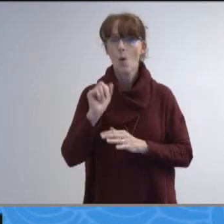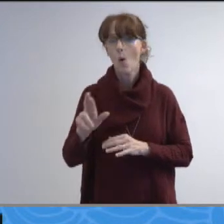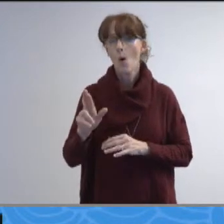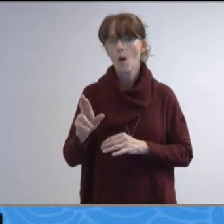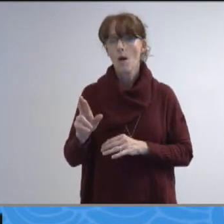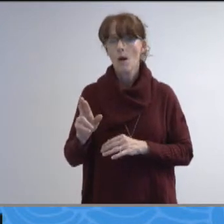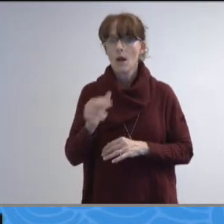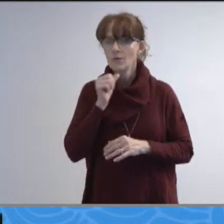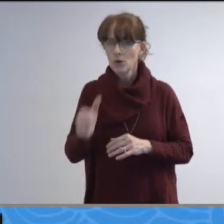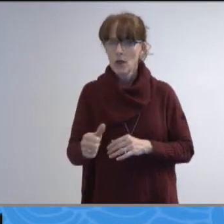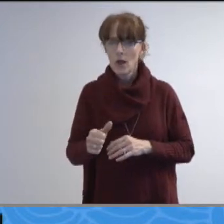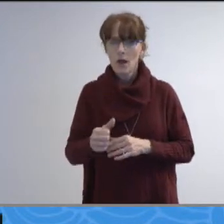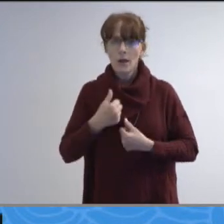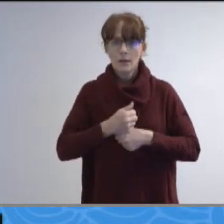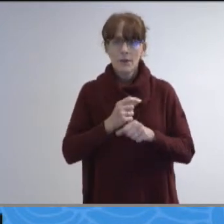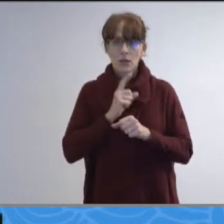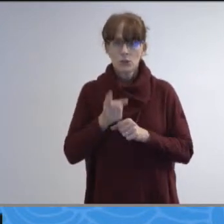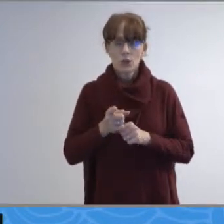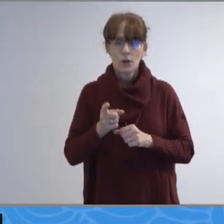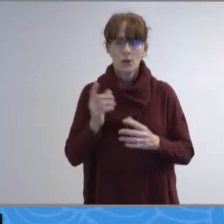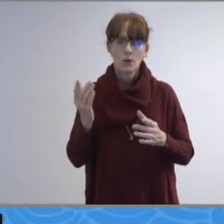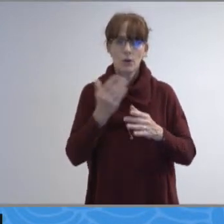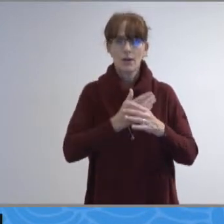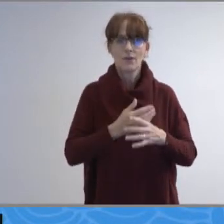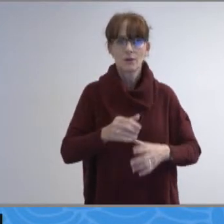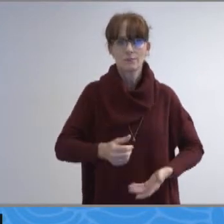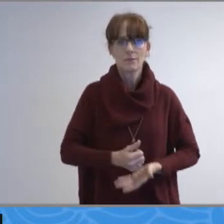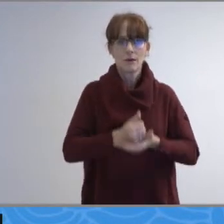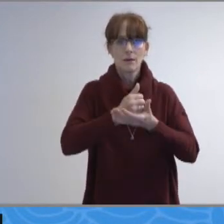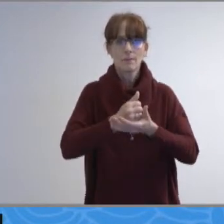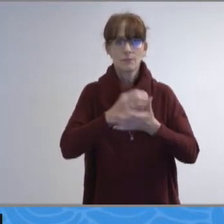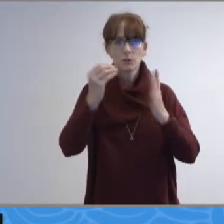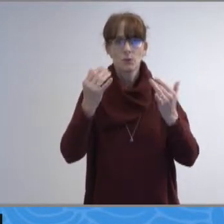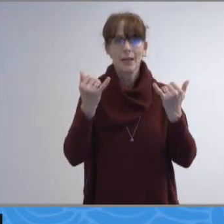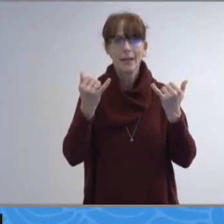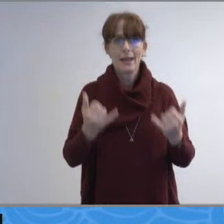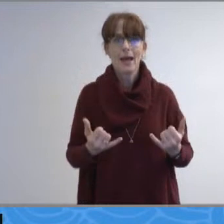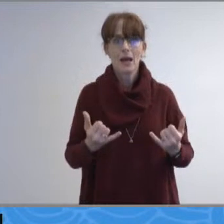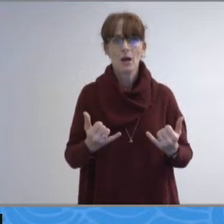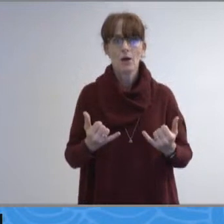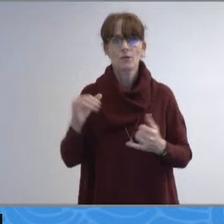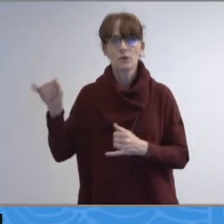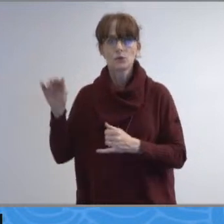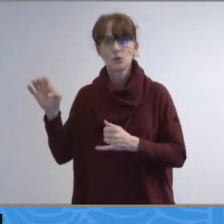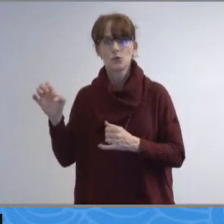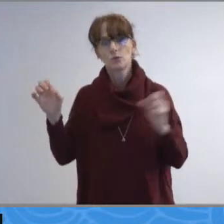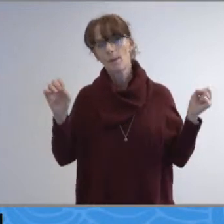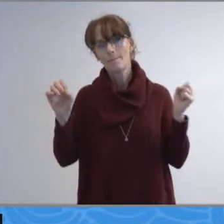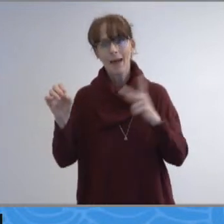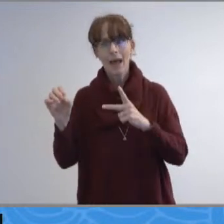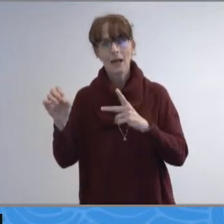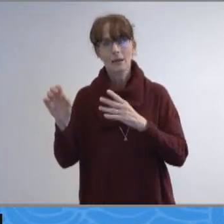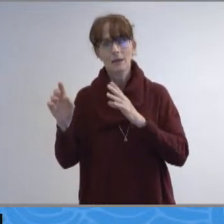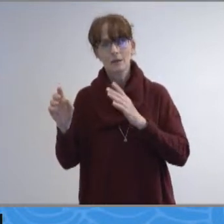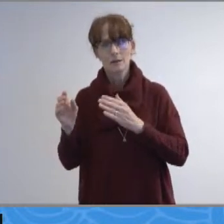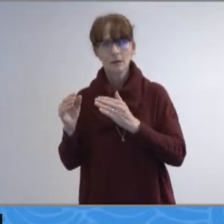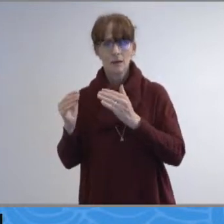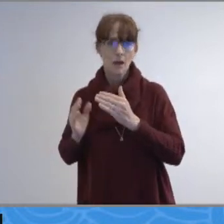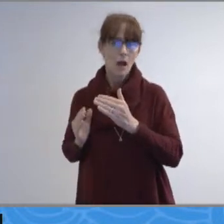hey, they're not on pace, we need to make sure we intervene and do something with a student now so that when we get to June, they're back on pace or they're ahead of pace.